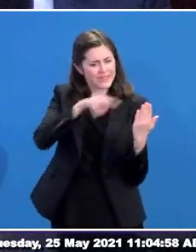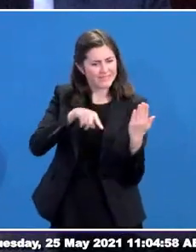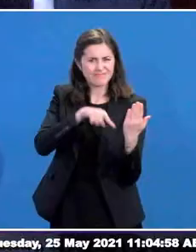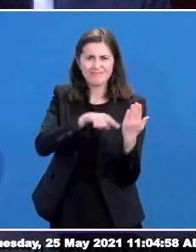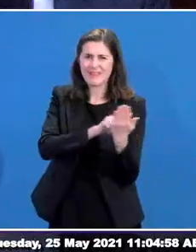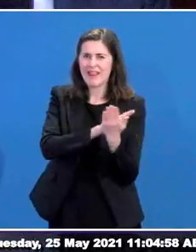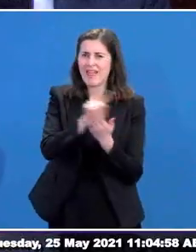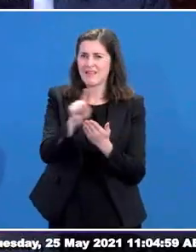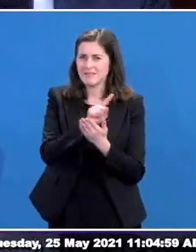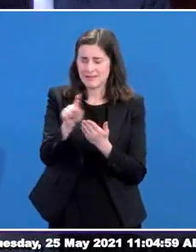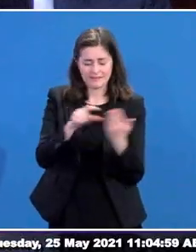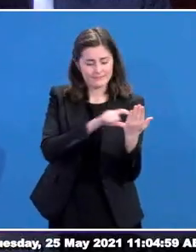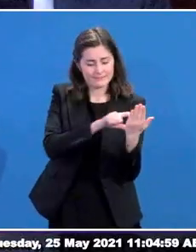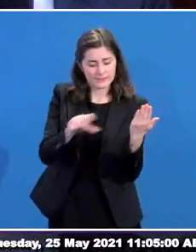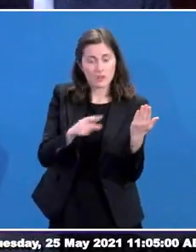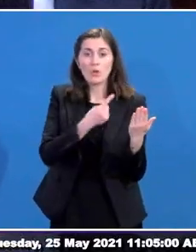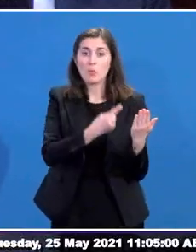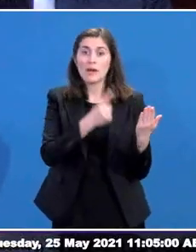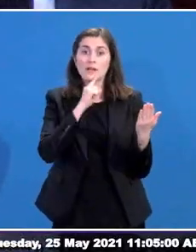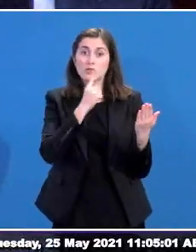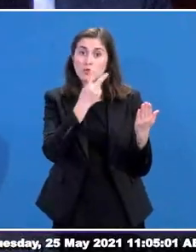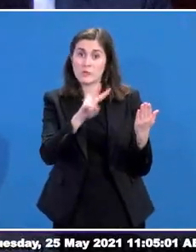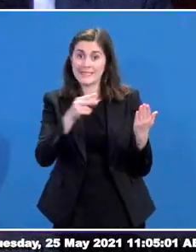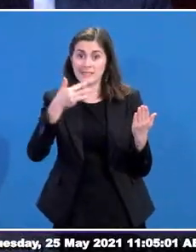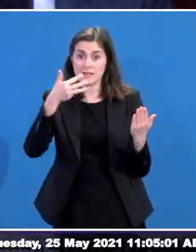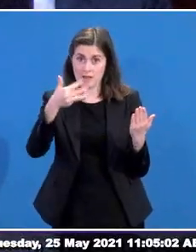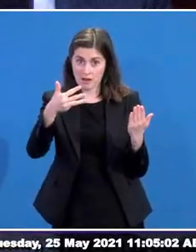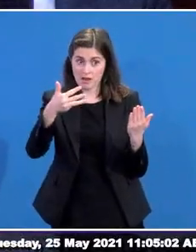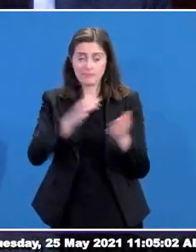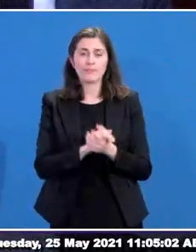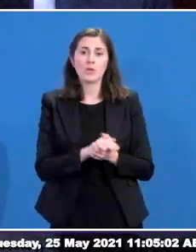Is paragraphs 129 and 131.